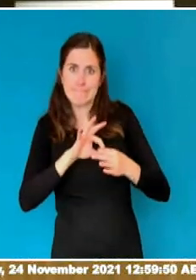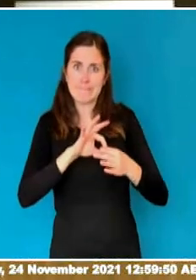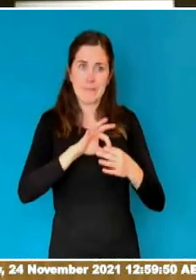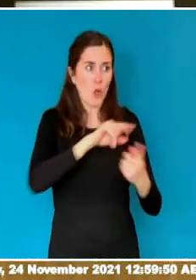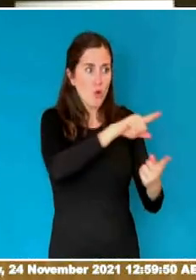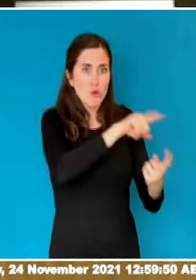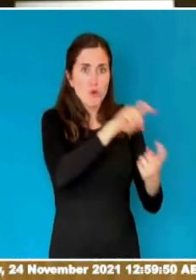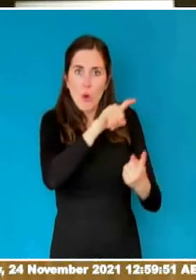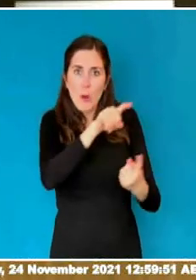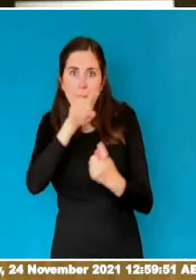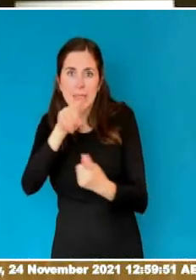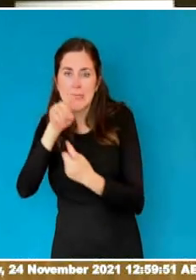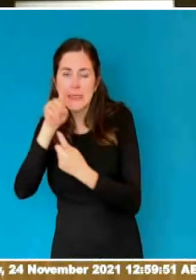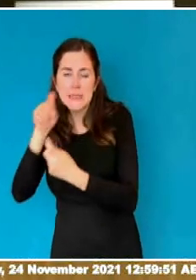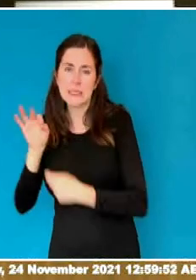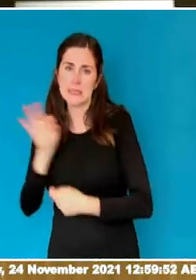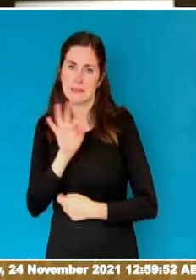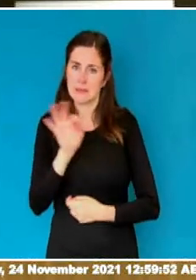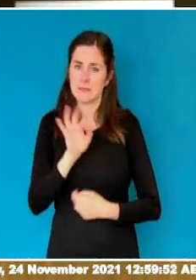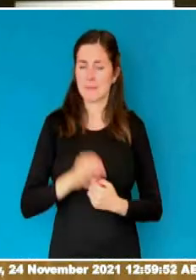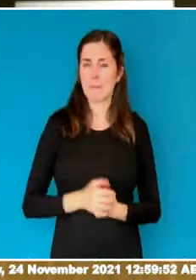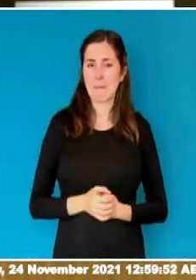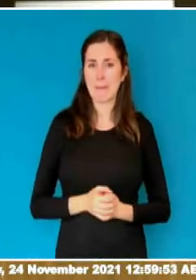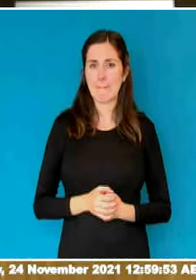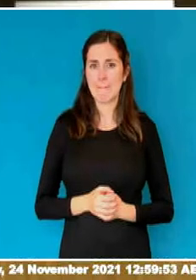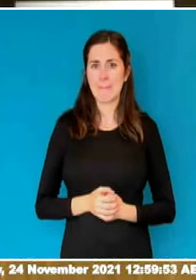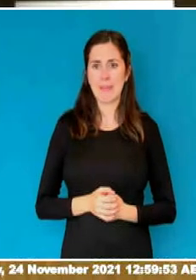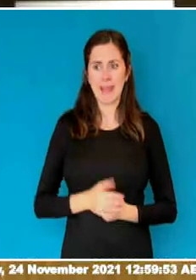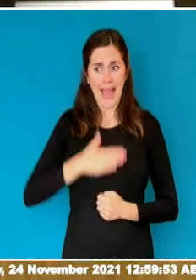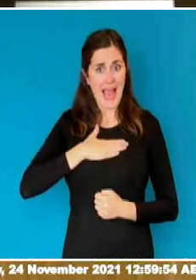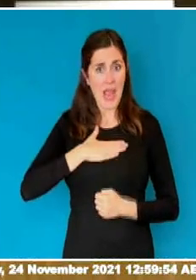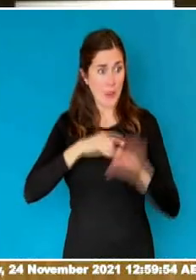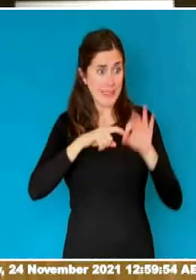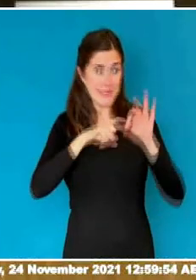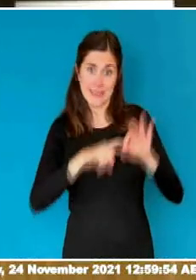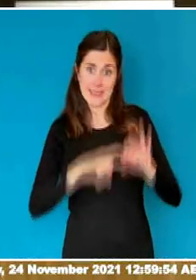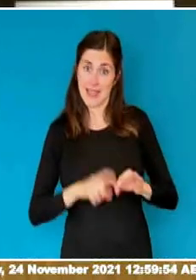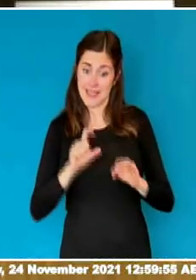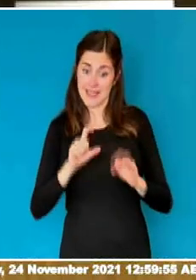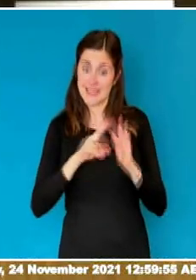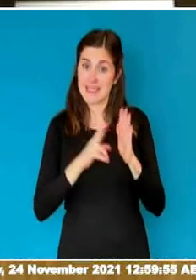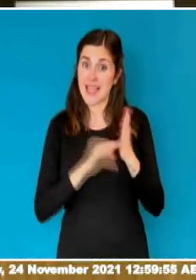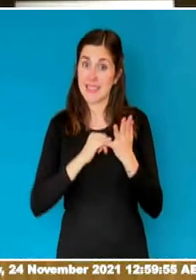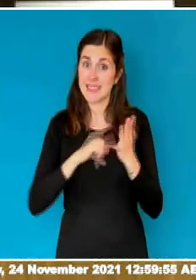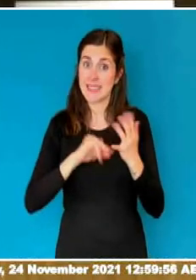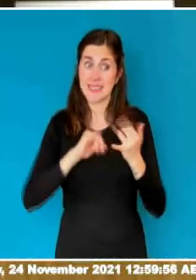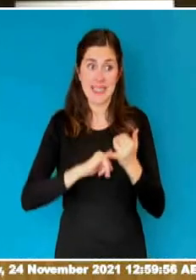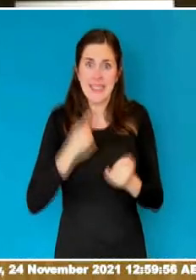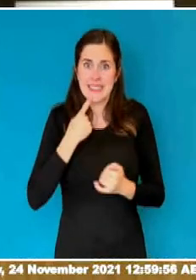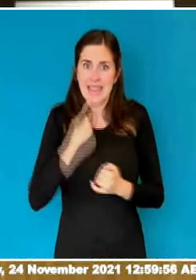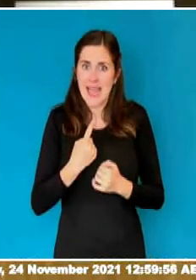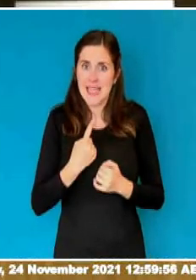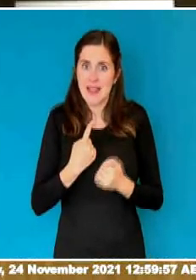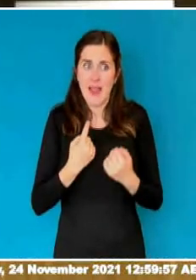we know through the employee census that we have more people in the organisation who have